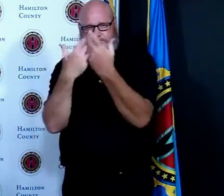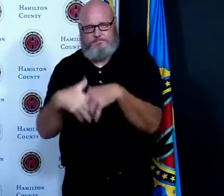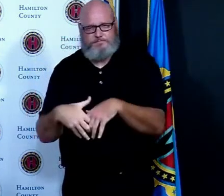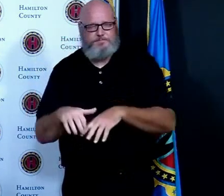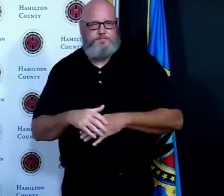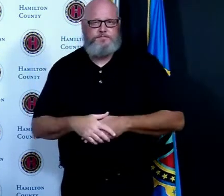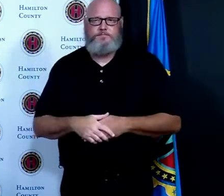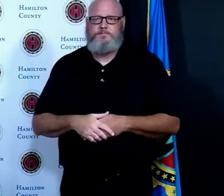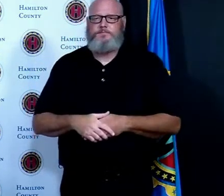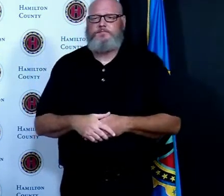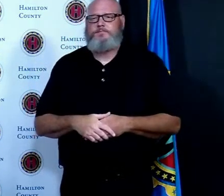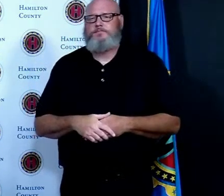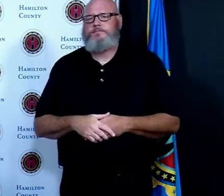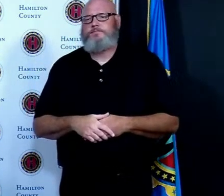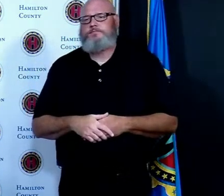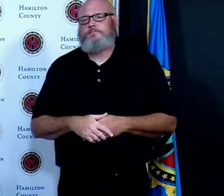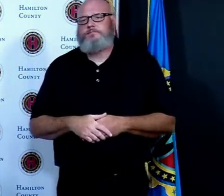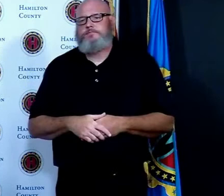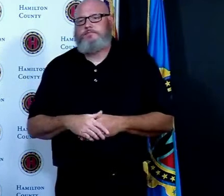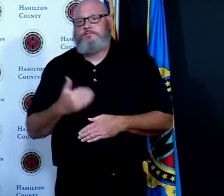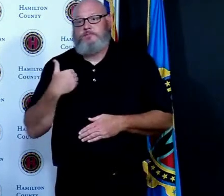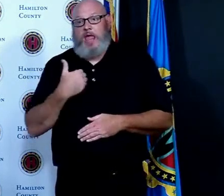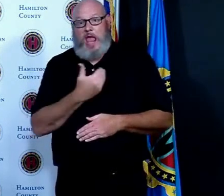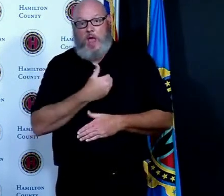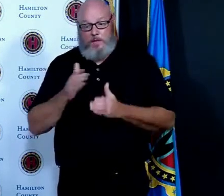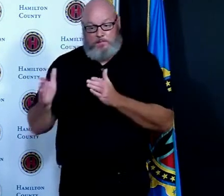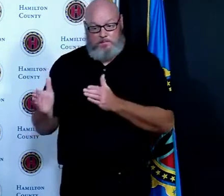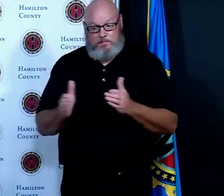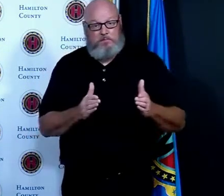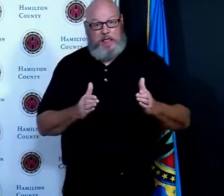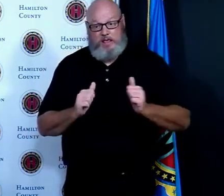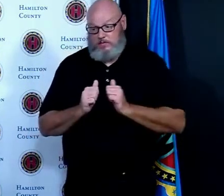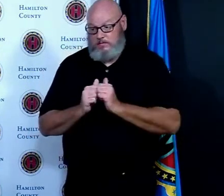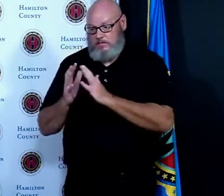of time however I think that's way down the line in terms of what we can do in terms of